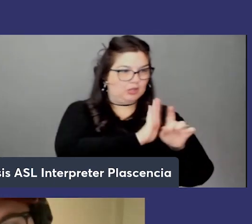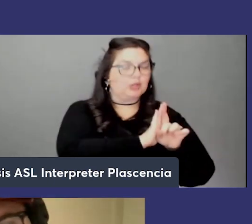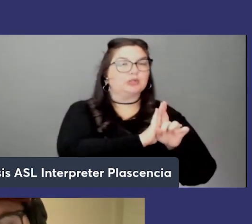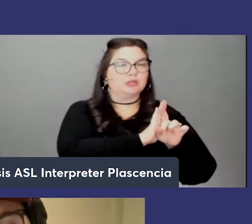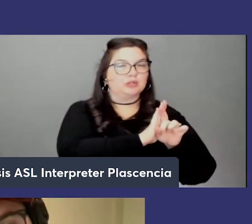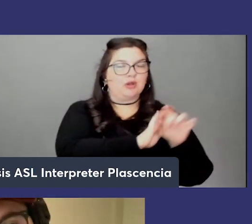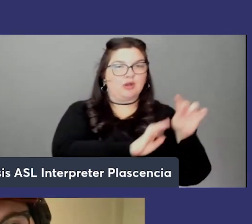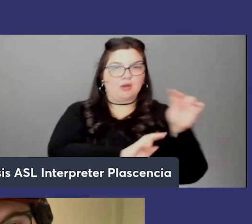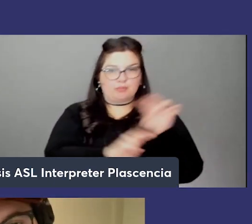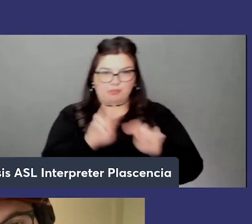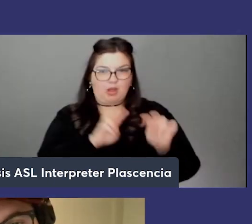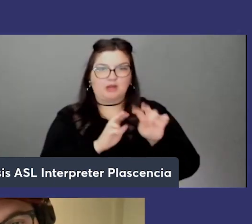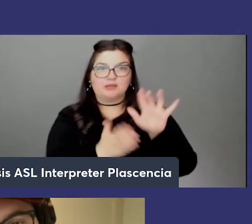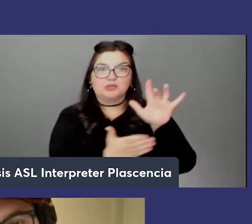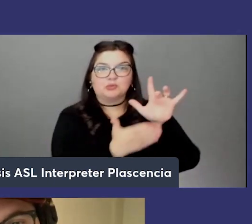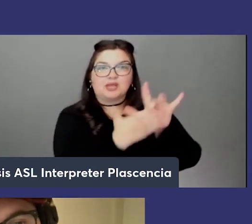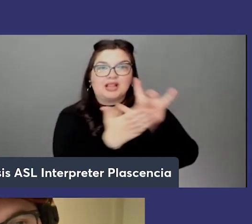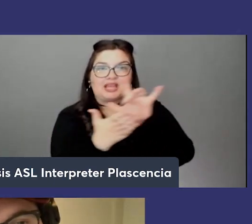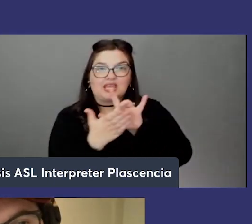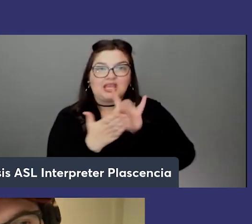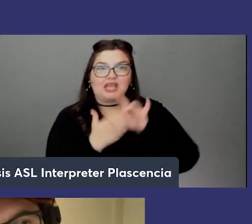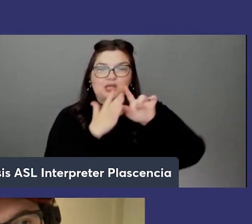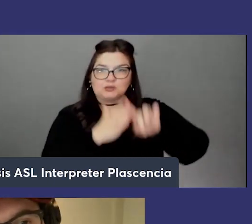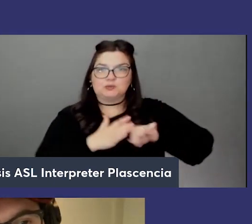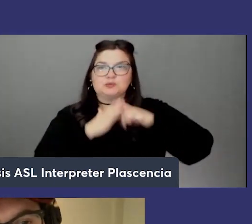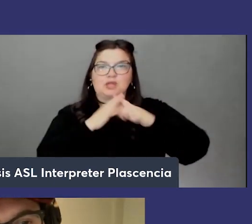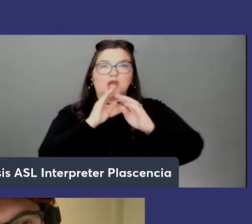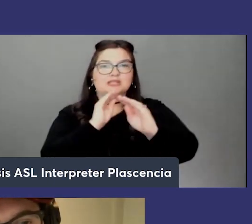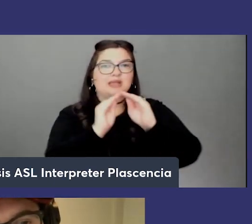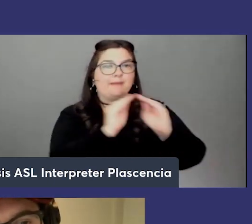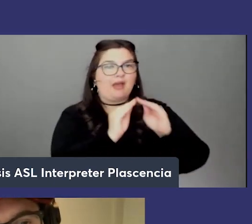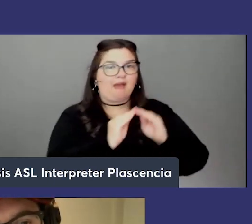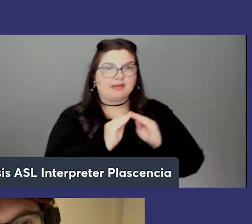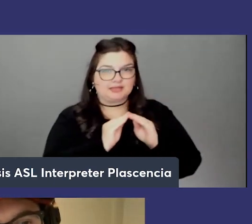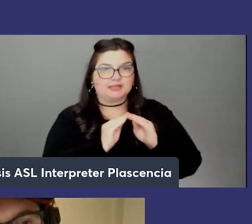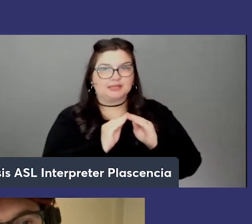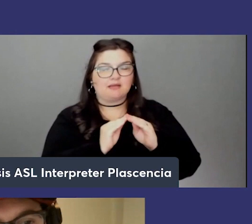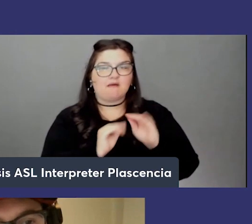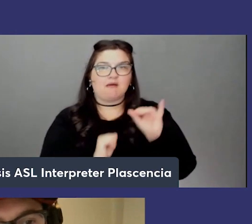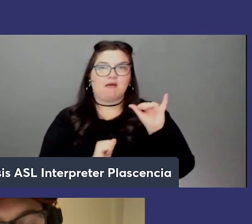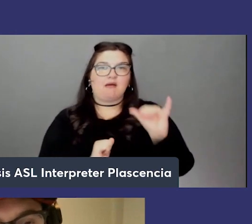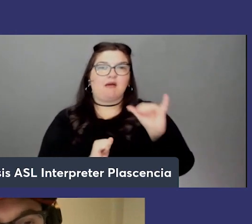and then you click and start the debugging session to understand what happened. And this is, Chad to your question,